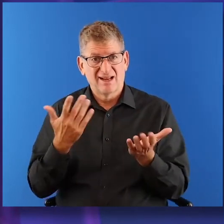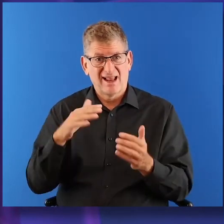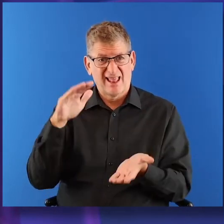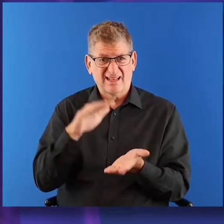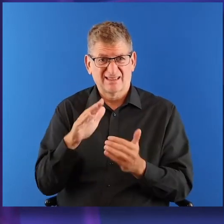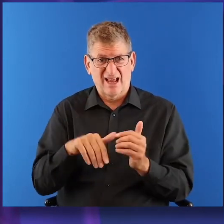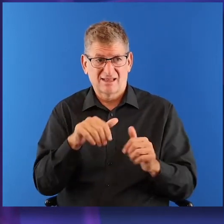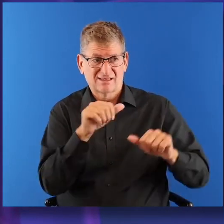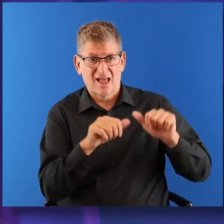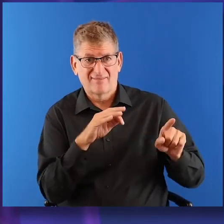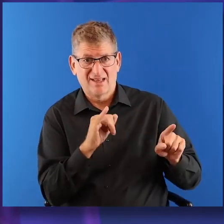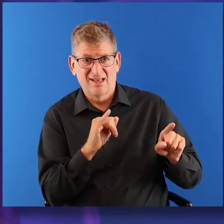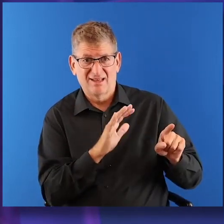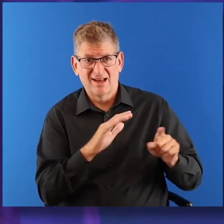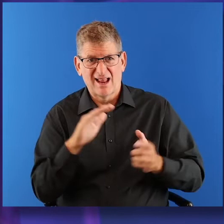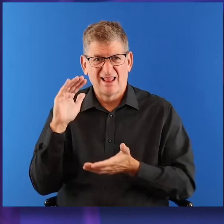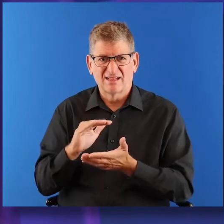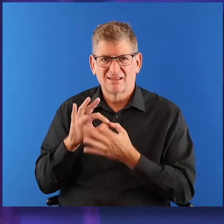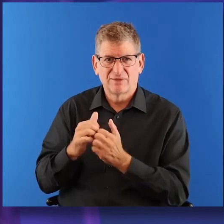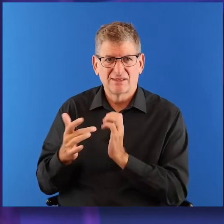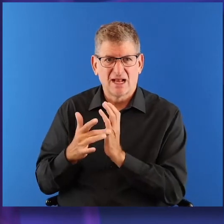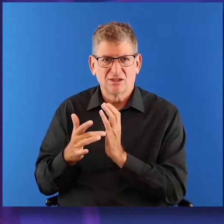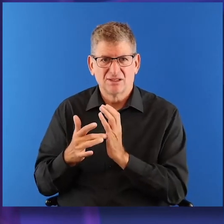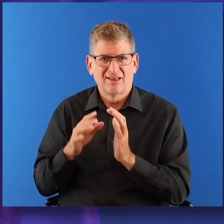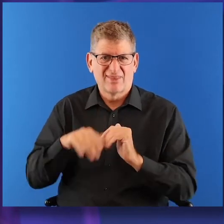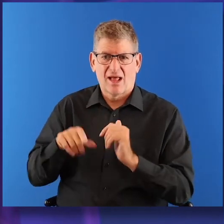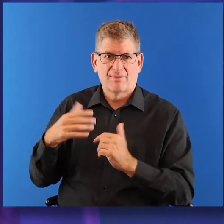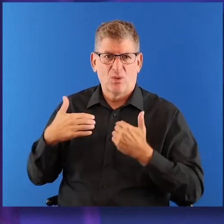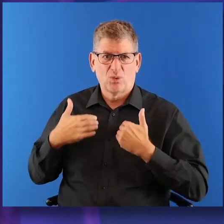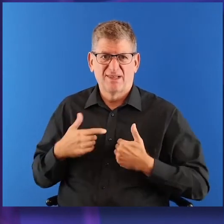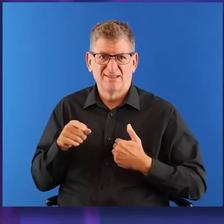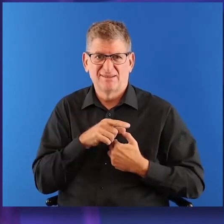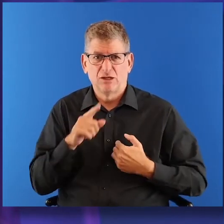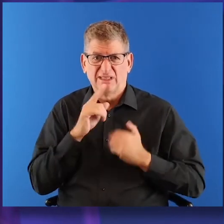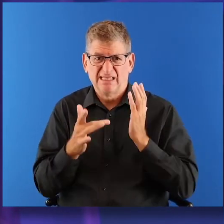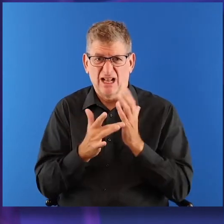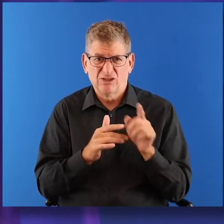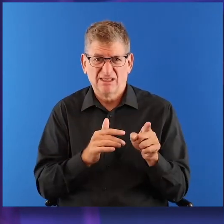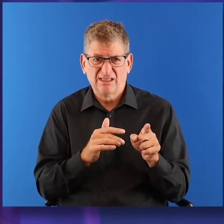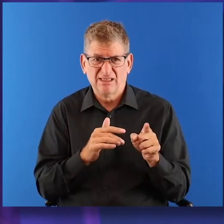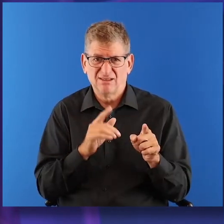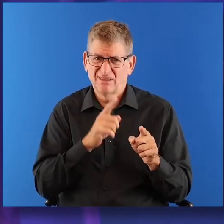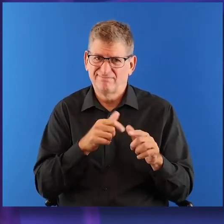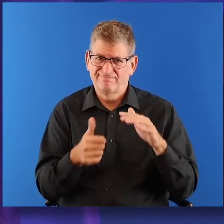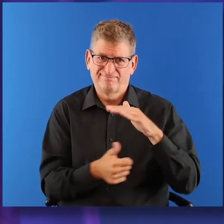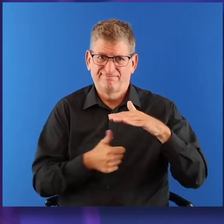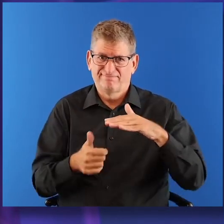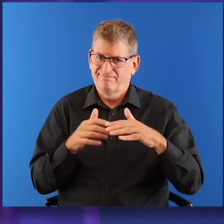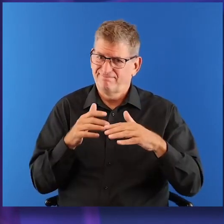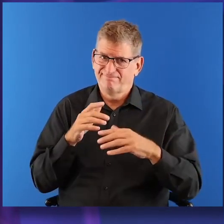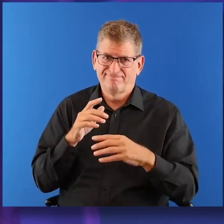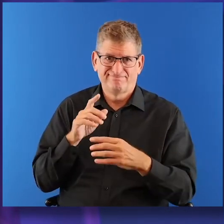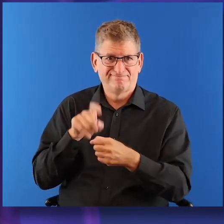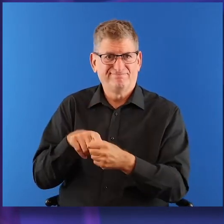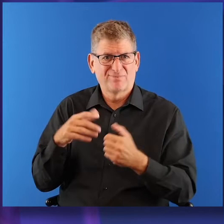That technology is basically underpin the human interactions. The humans basically stood on the shoulders of technology,